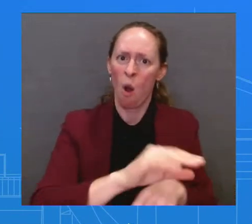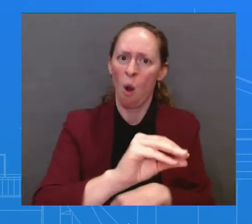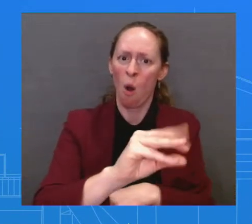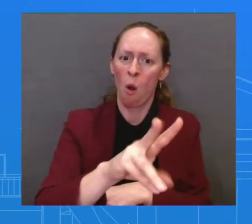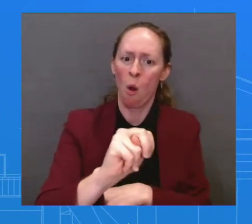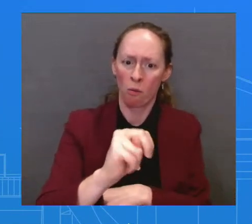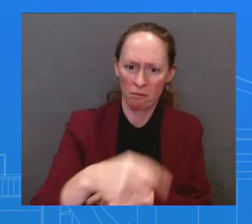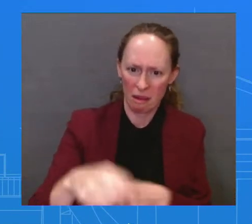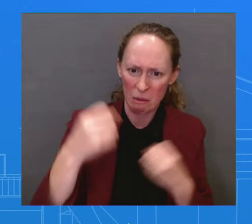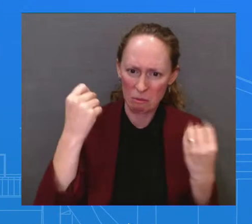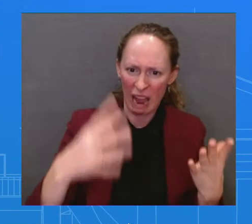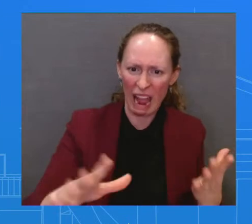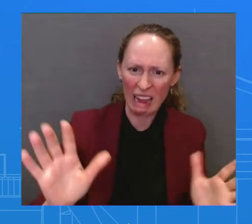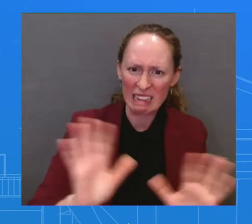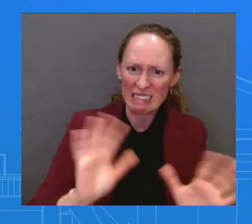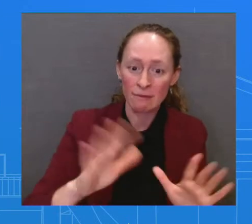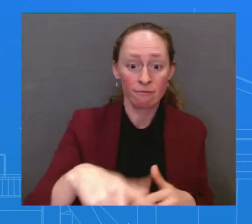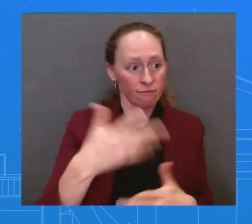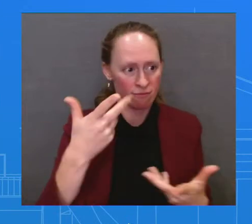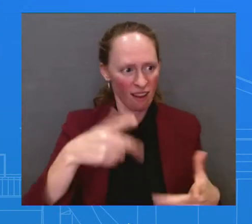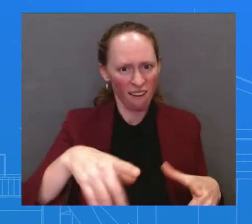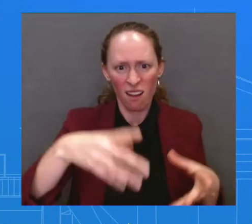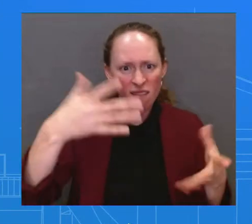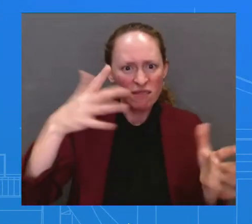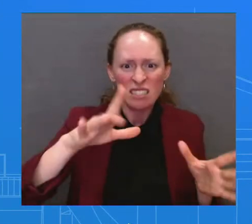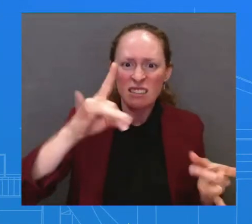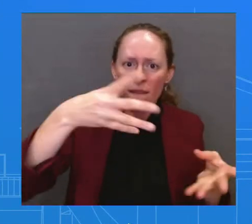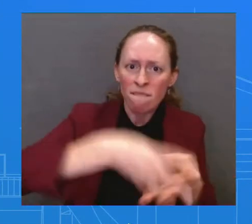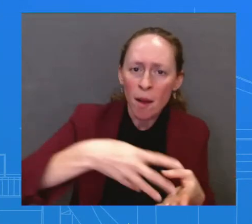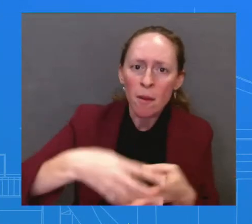more than 700 pounds of heroin, and more than 6,000 pounds of --